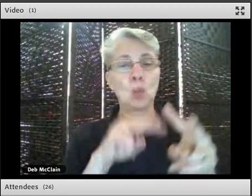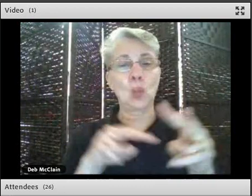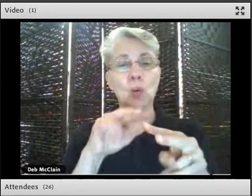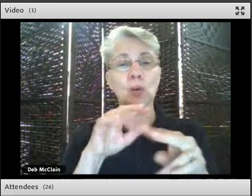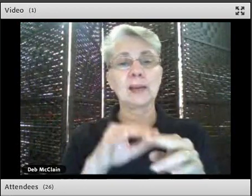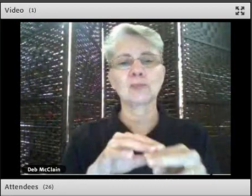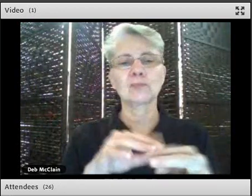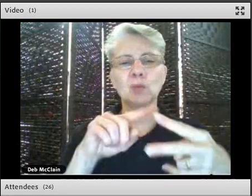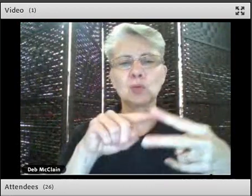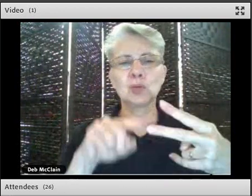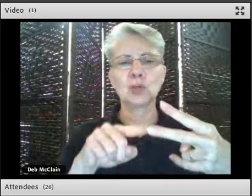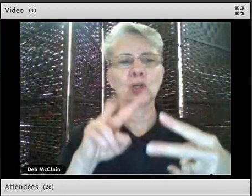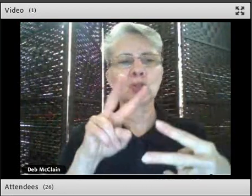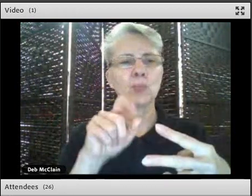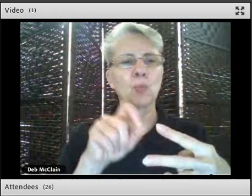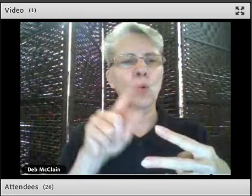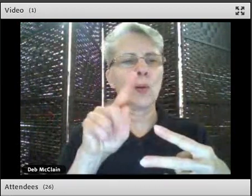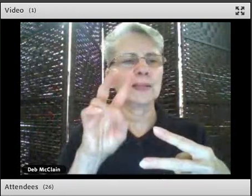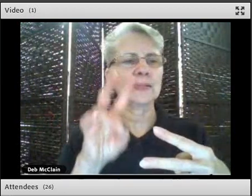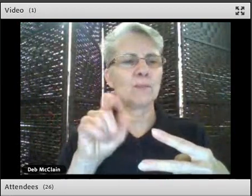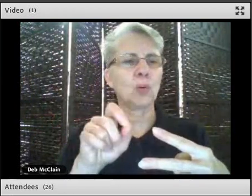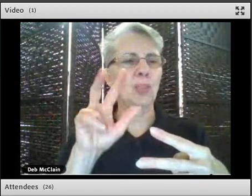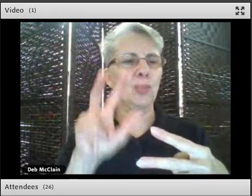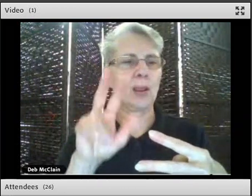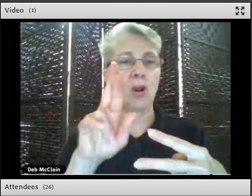which is the note on statement of responsibility.